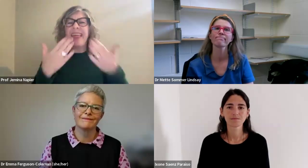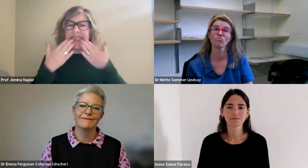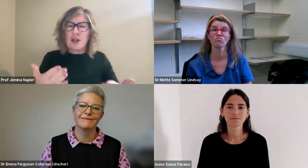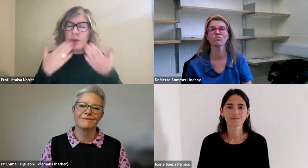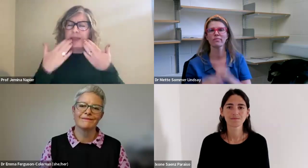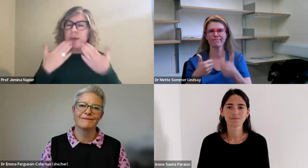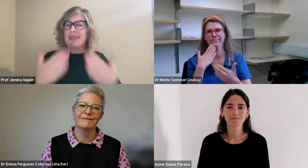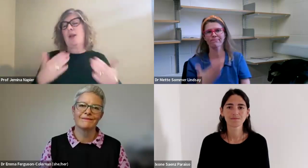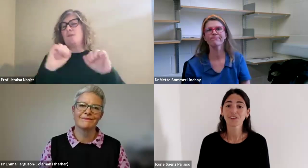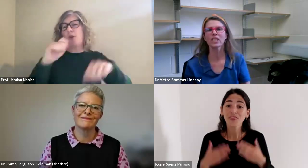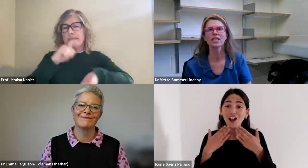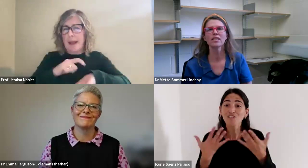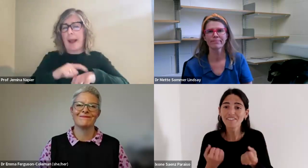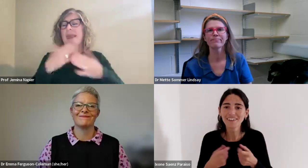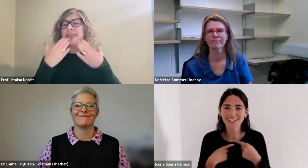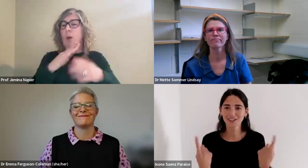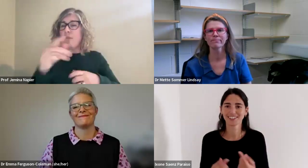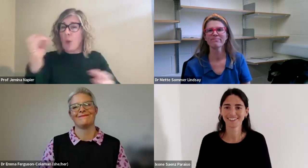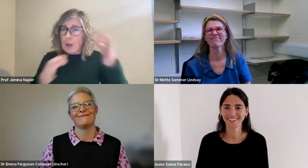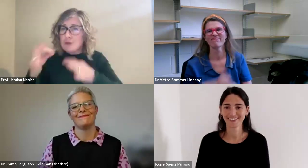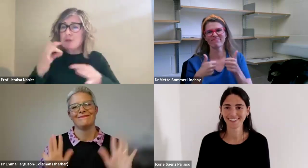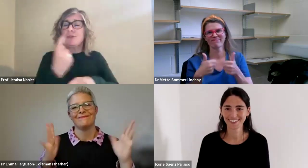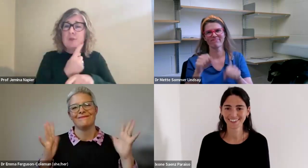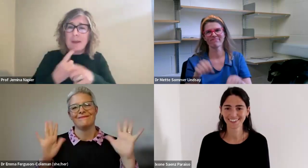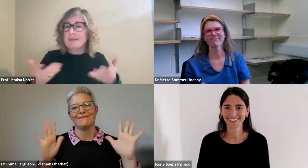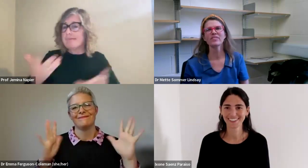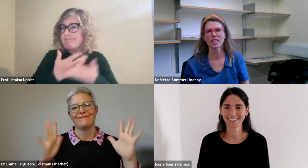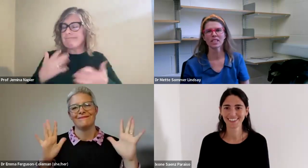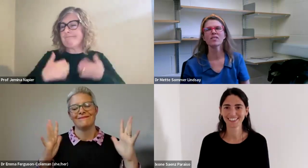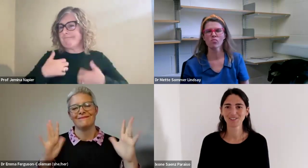please do register for that event. Thank you. Thank you very much everybody for your time,